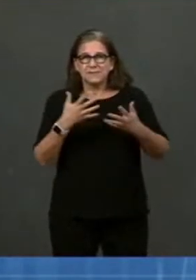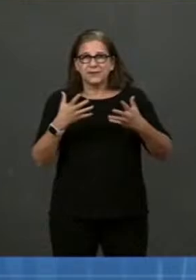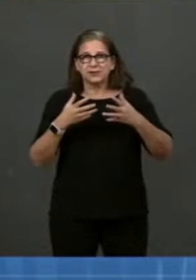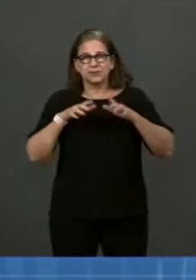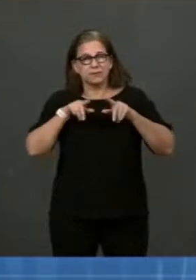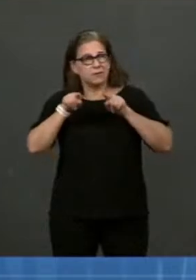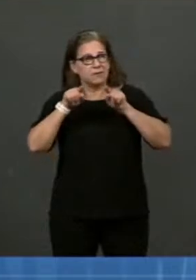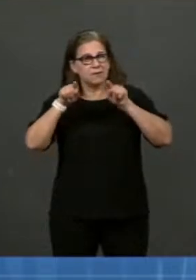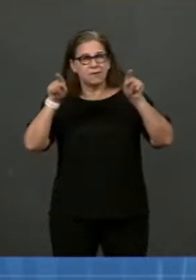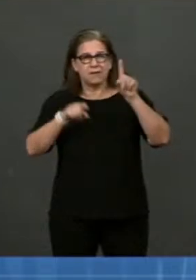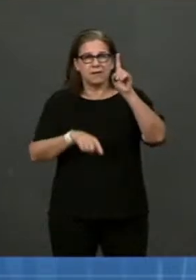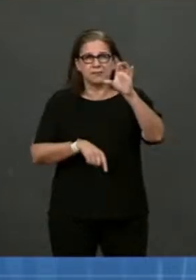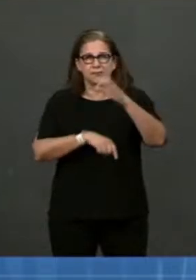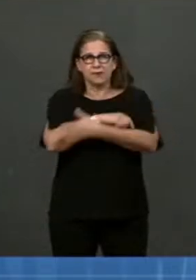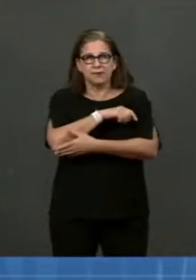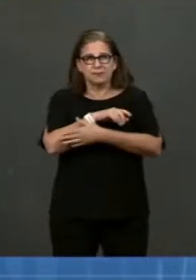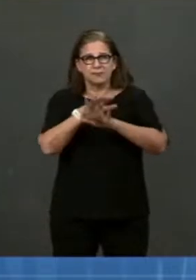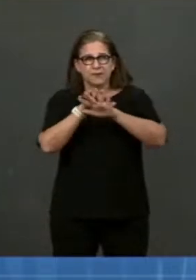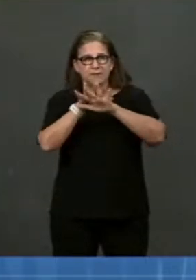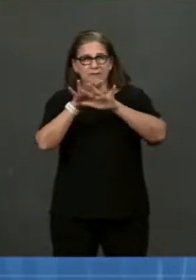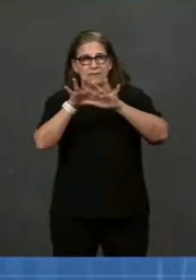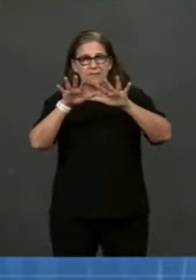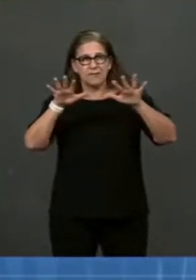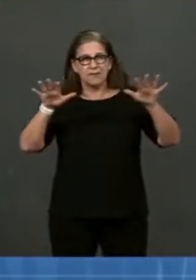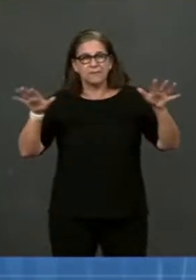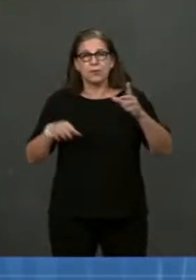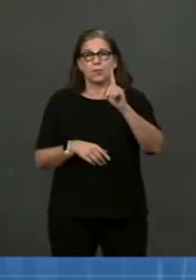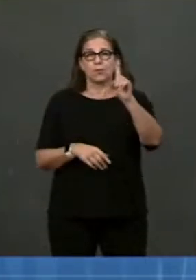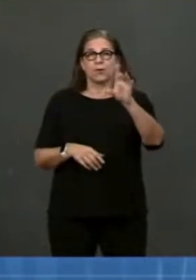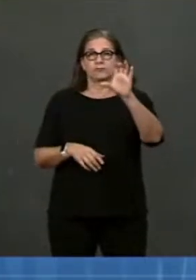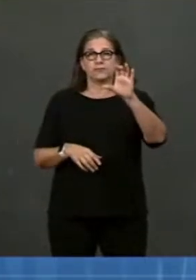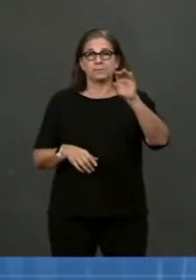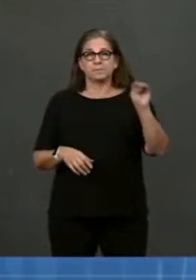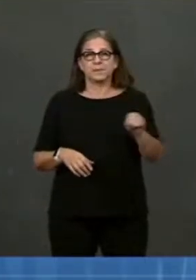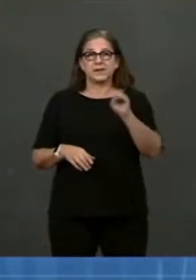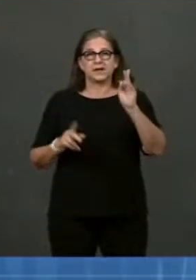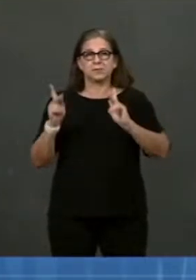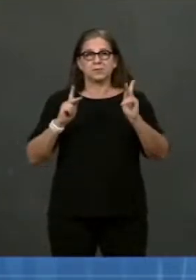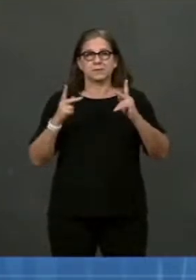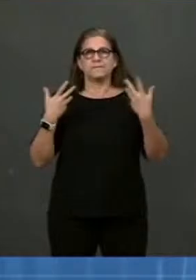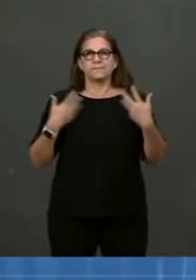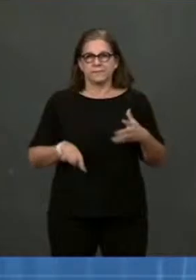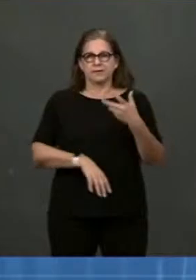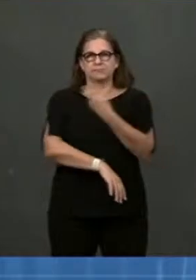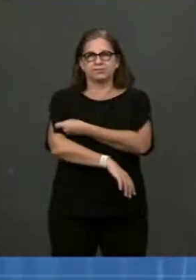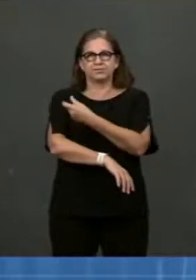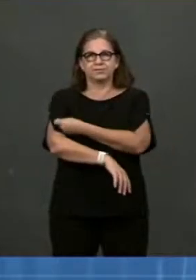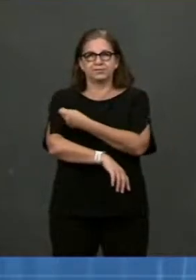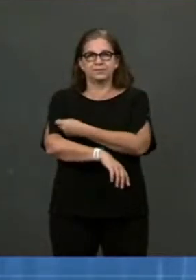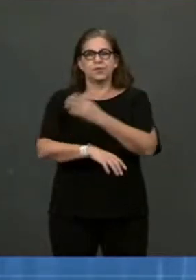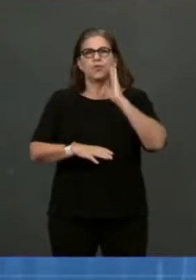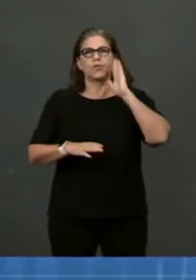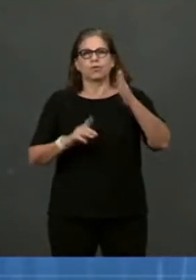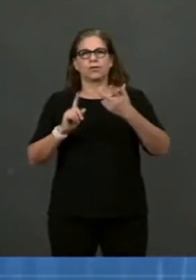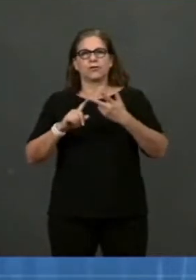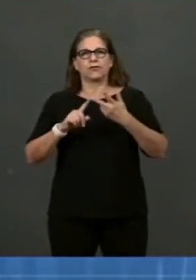GLOBALLY WE DELIVERED OUR 200th MILLION DOSE.